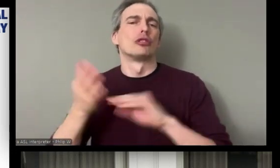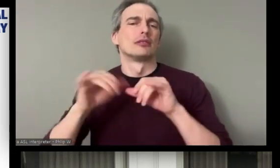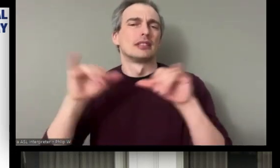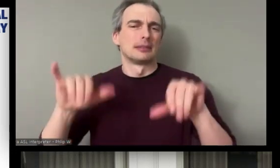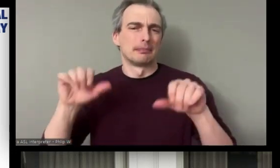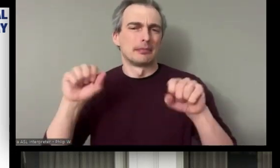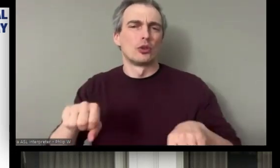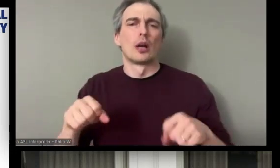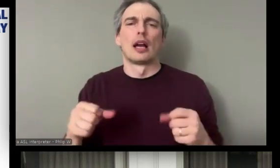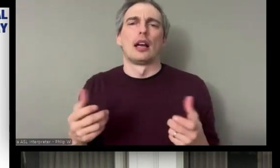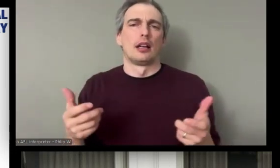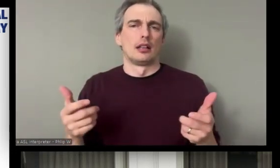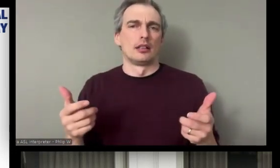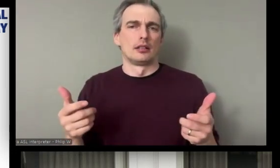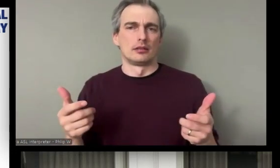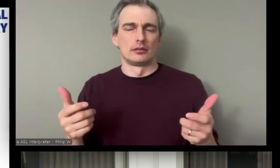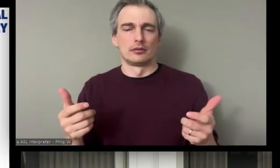This requires rebooting the hardware.